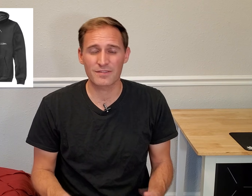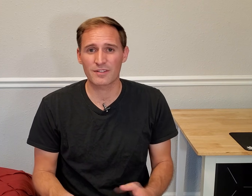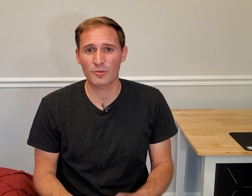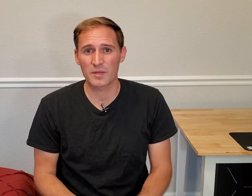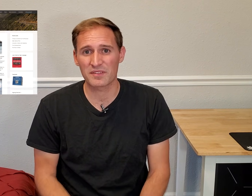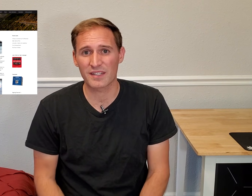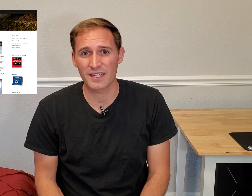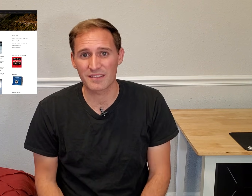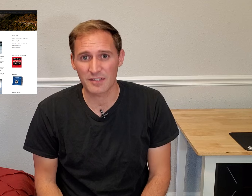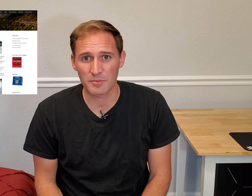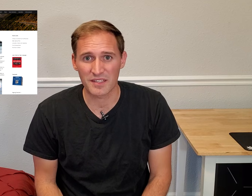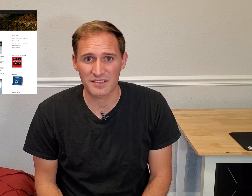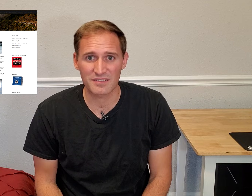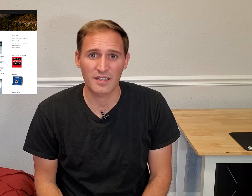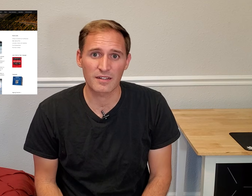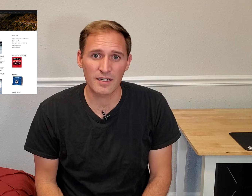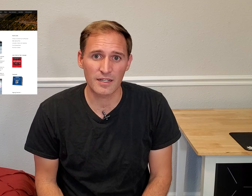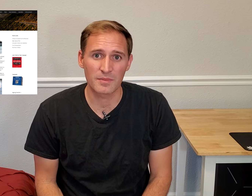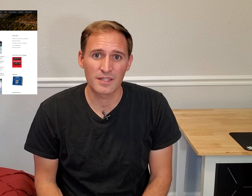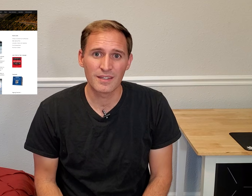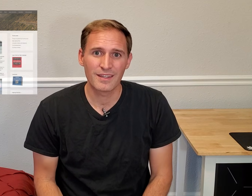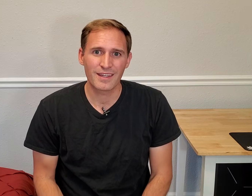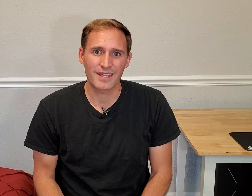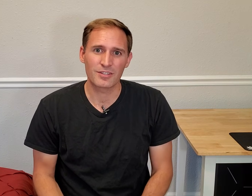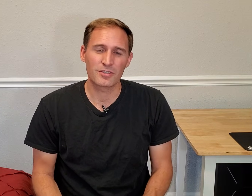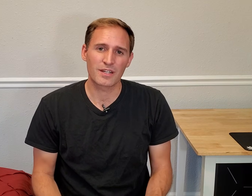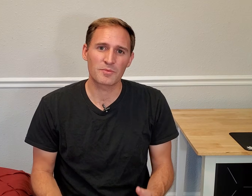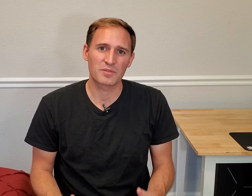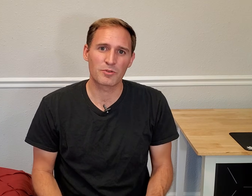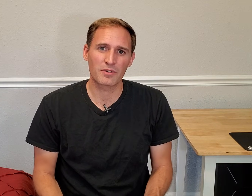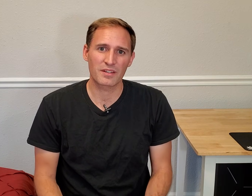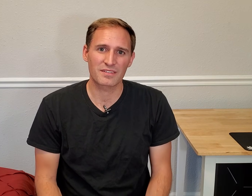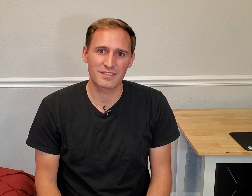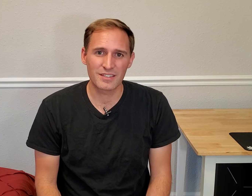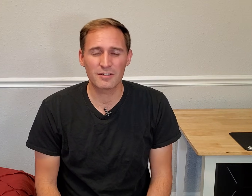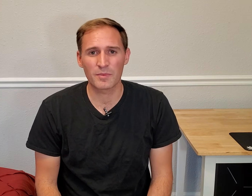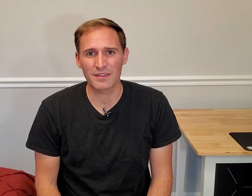even our website aslbasics.com and you can help support us continue to make